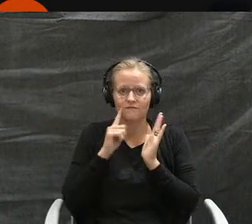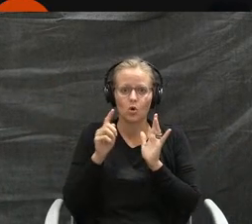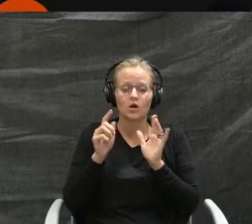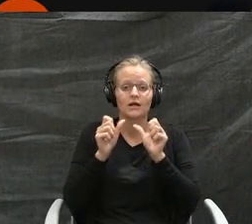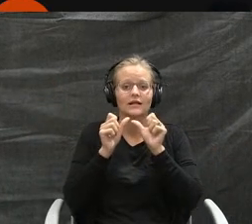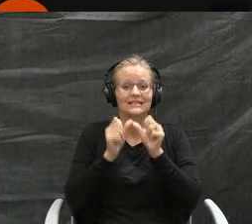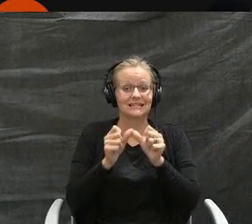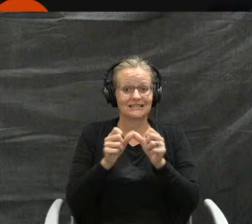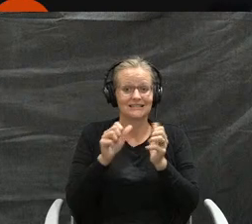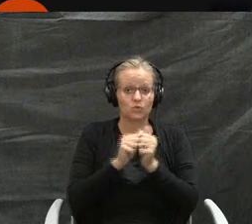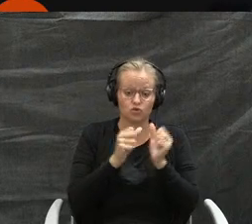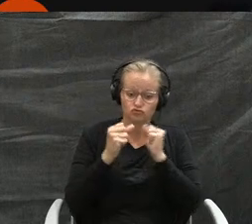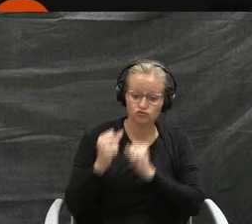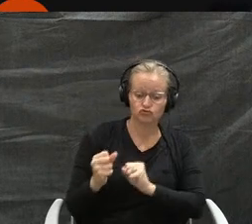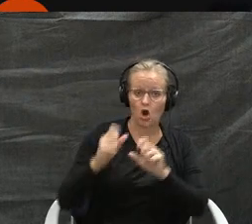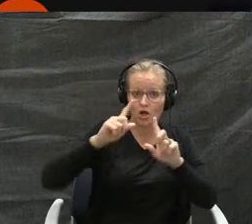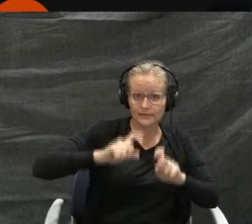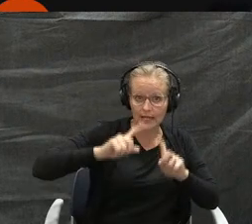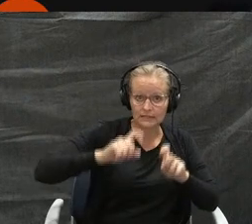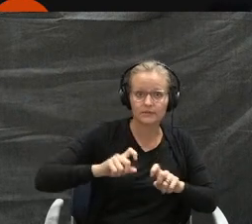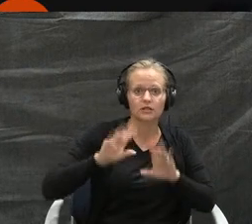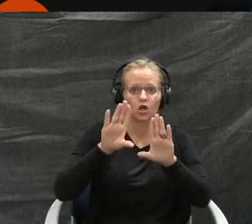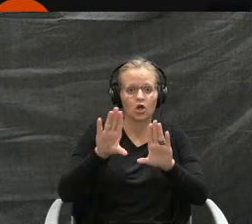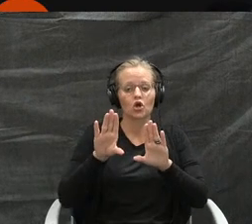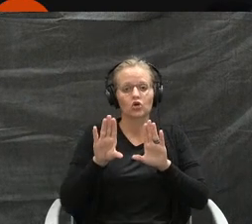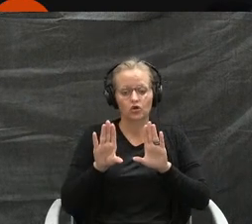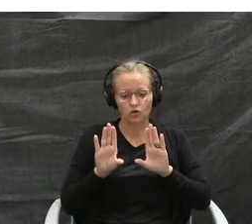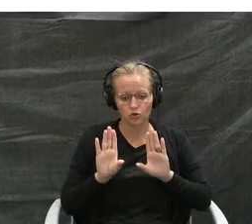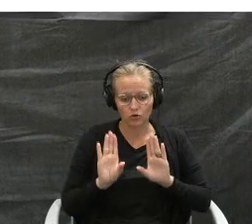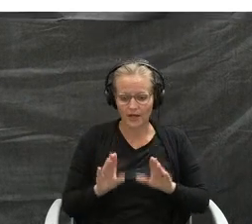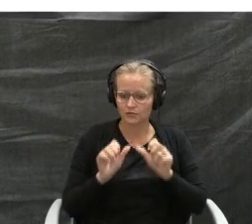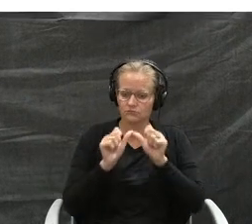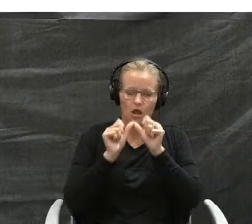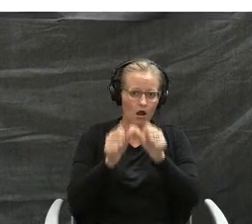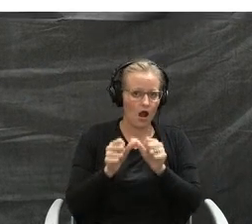assessment. I'm going feedback. Those are just desert is I'm